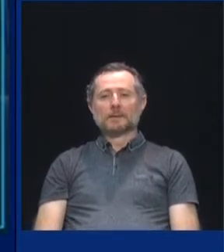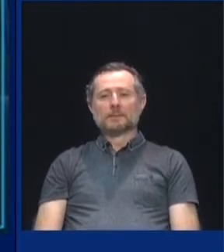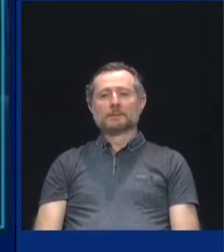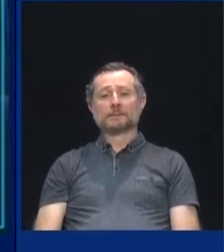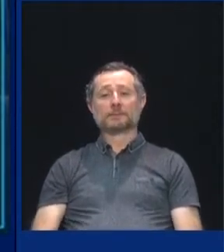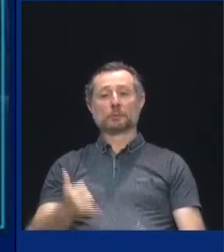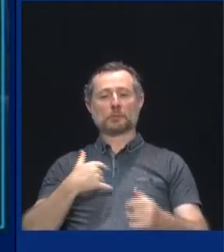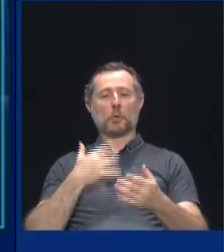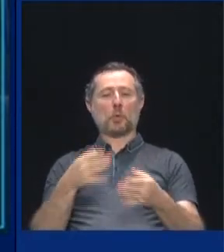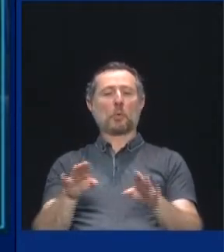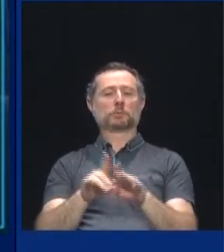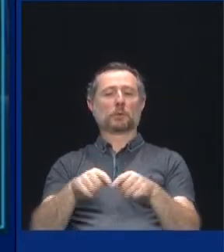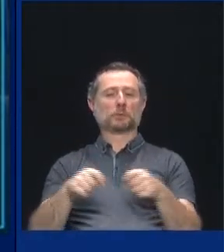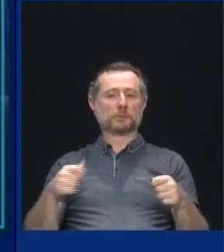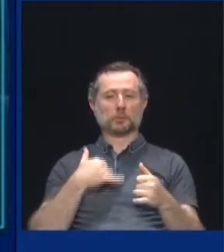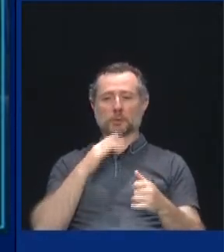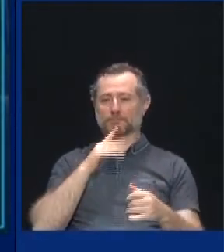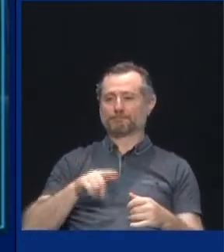BEAT THE VIRUS. [ END VIDEO ]